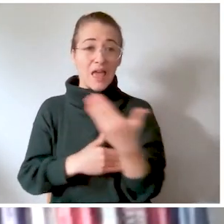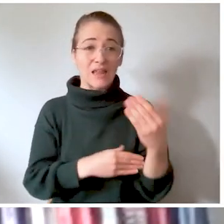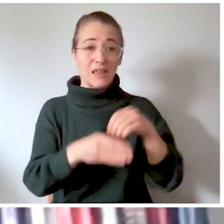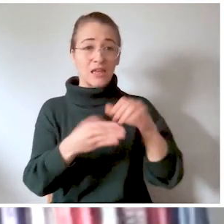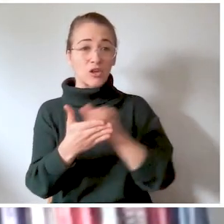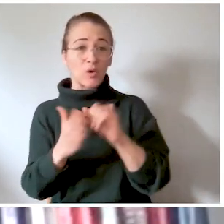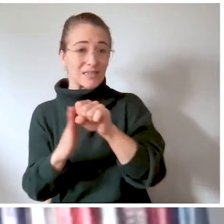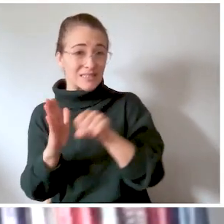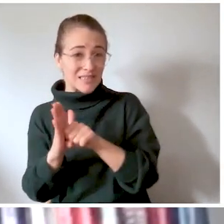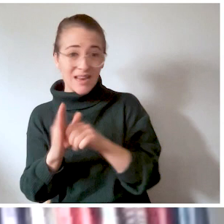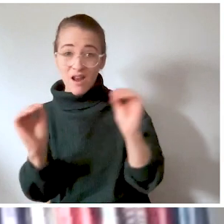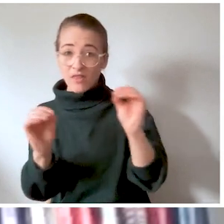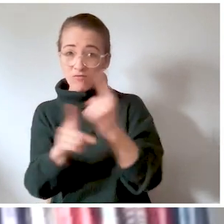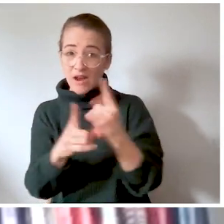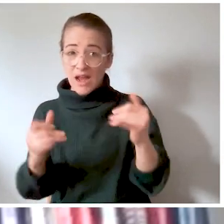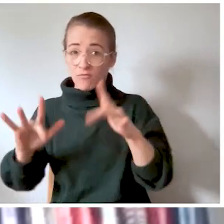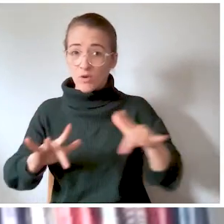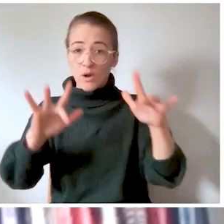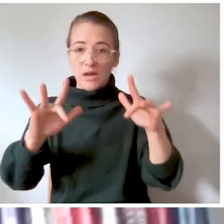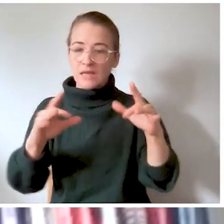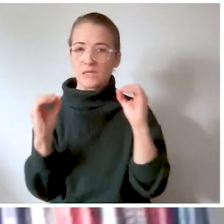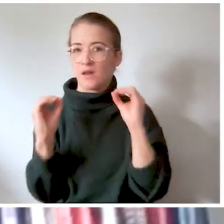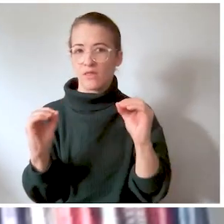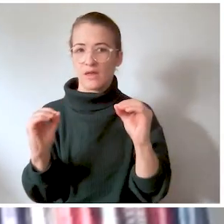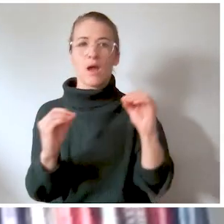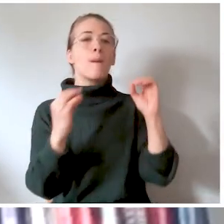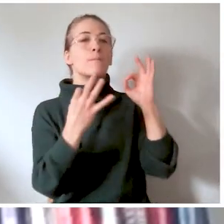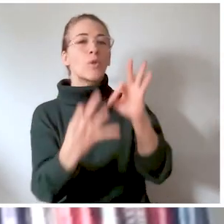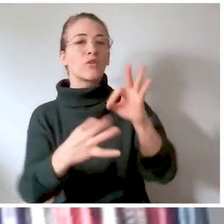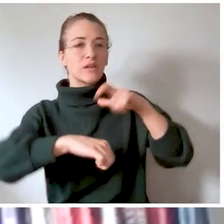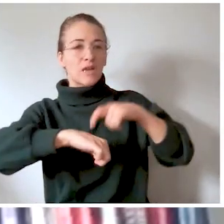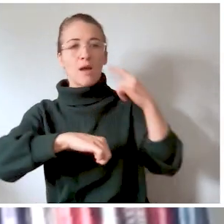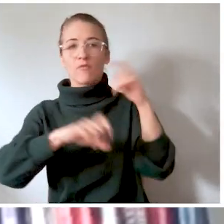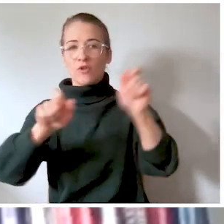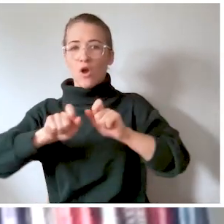we're not experiencing a snowstorm, so it's the perfect time for all of our listeners to be thinking ahead